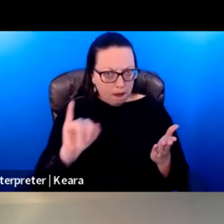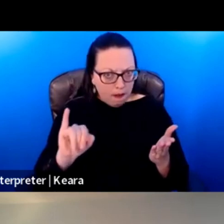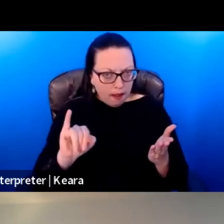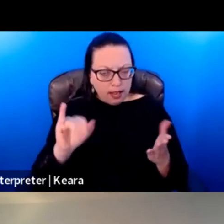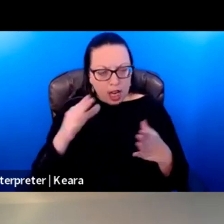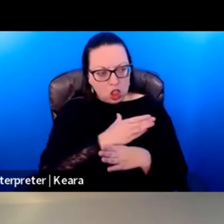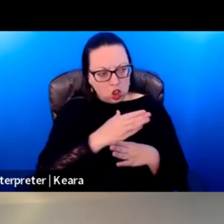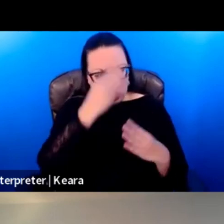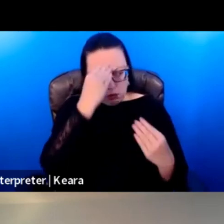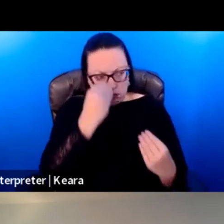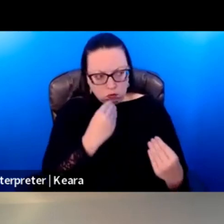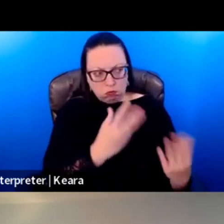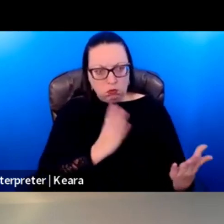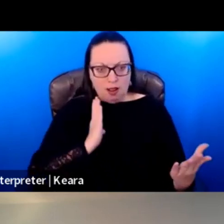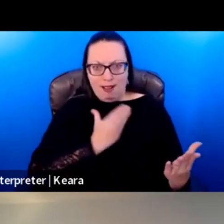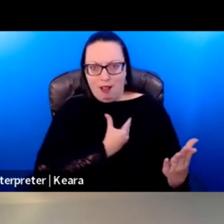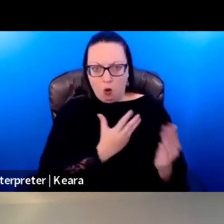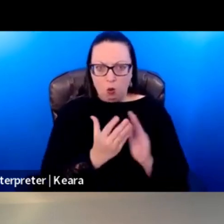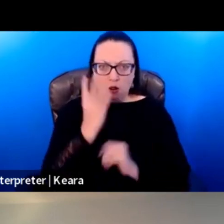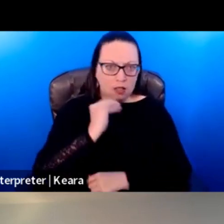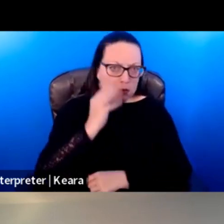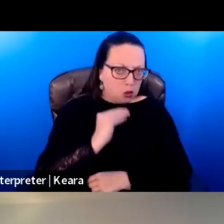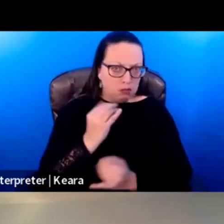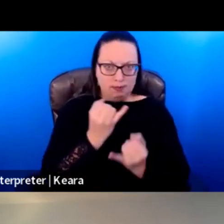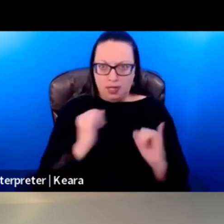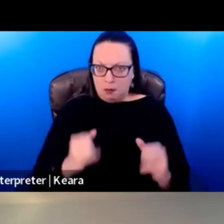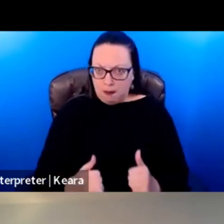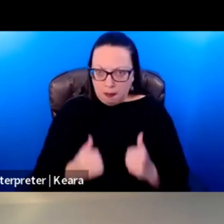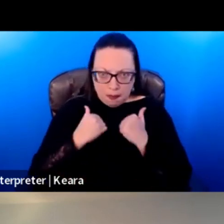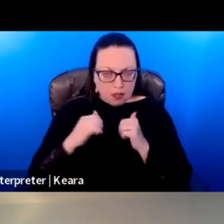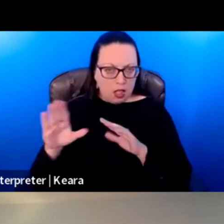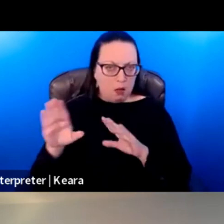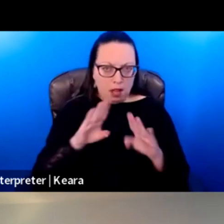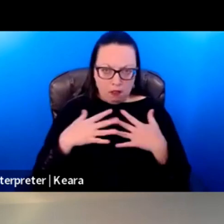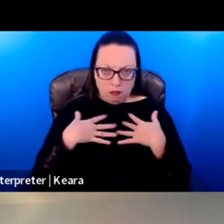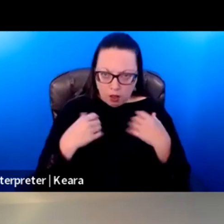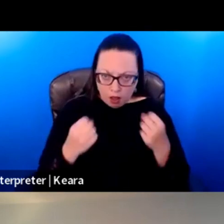with independent living skills and behavioral health and stuff like that. And I just hope that